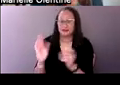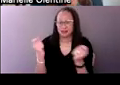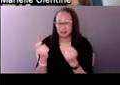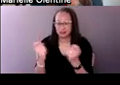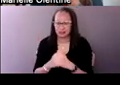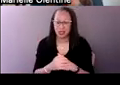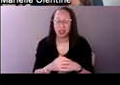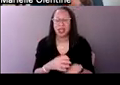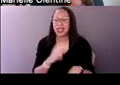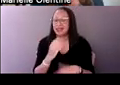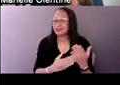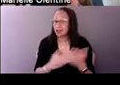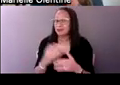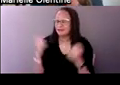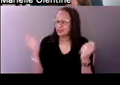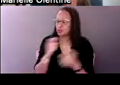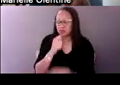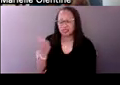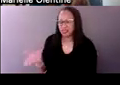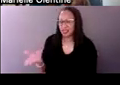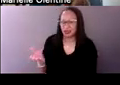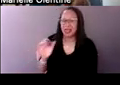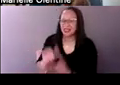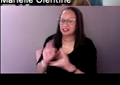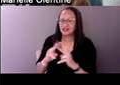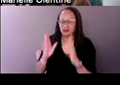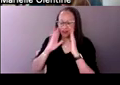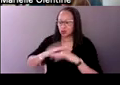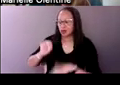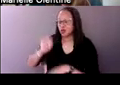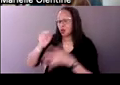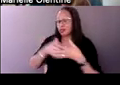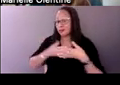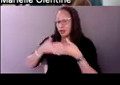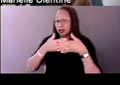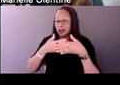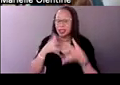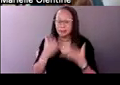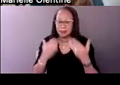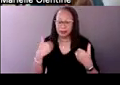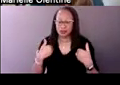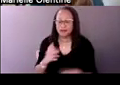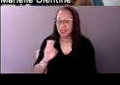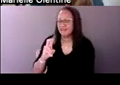currently lists over 12,000 film festivals. Each has 370 00:20:49,840 --> 00:20:49,740 a different reputation, different attendance,